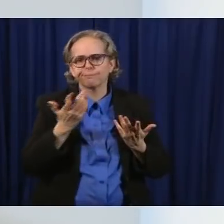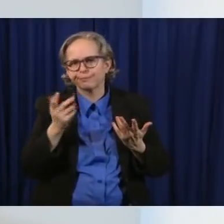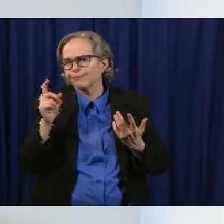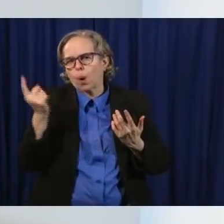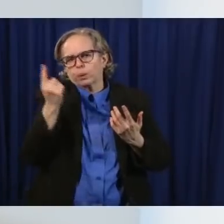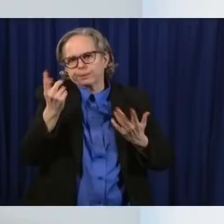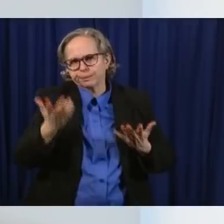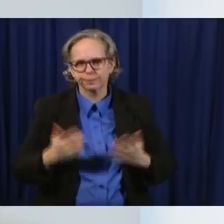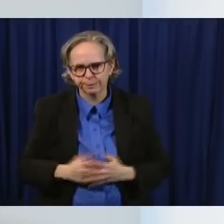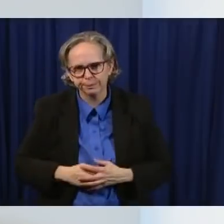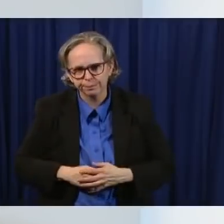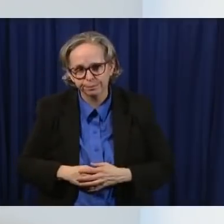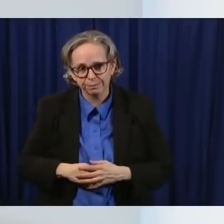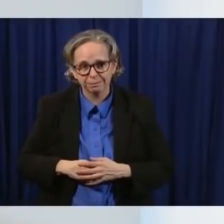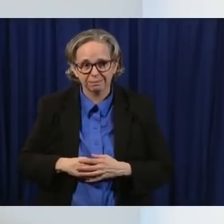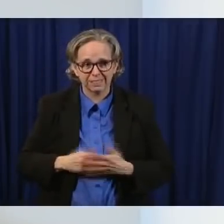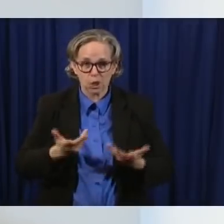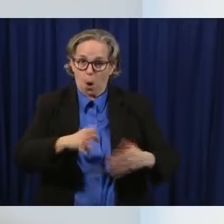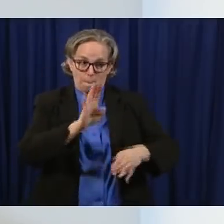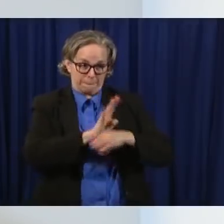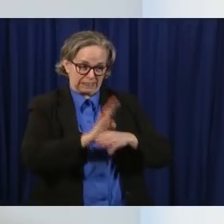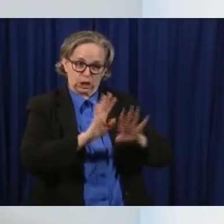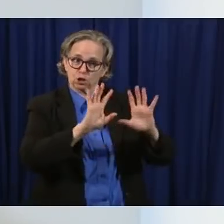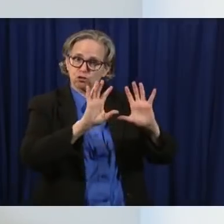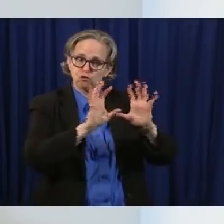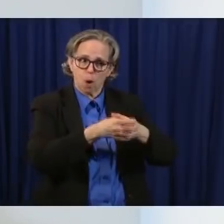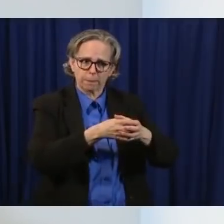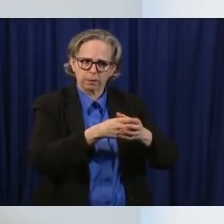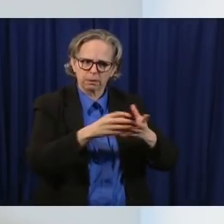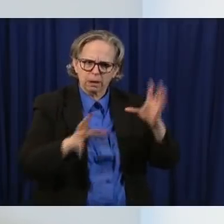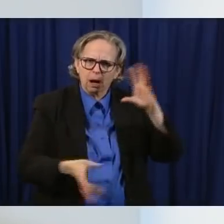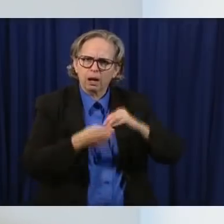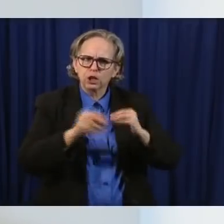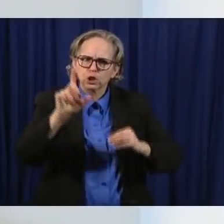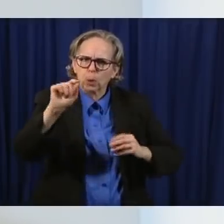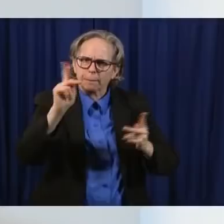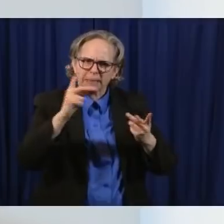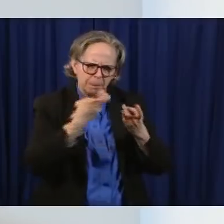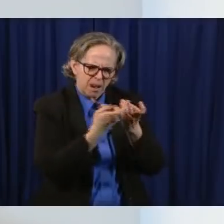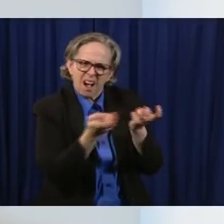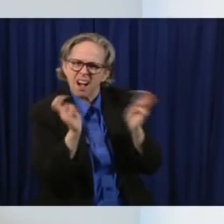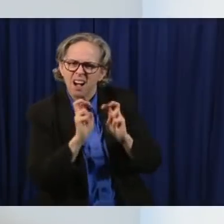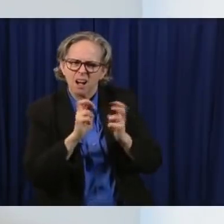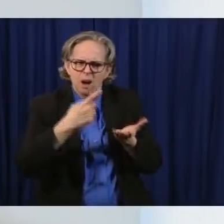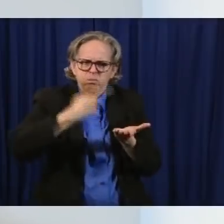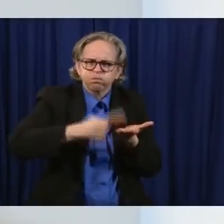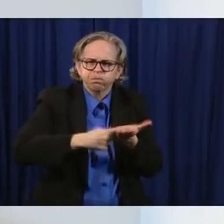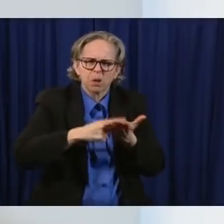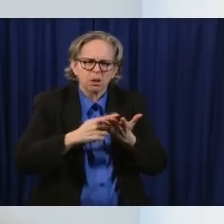AS BEST AS YOU CAN TRY TO GET ADVICE FROM EVERYBODY FELT, THERE'S ALWAYS GOING TO BE AN EXCEPTION.